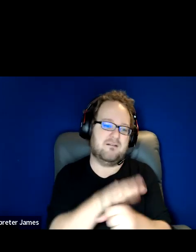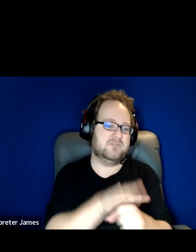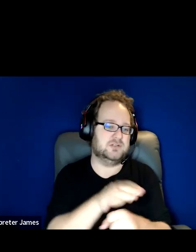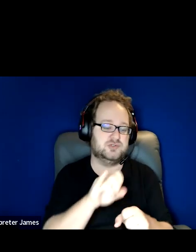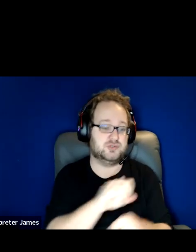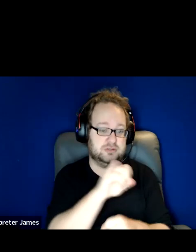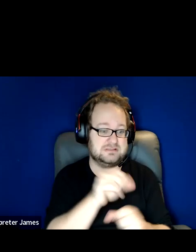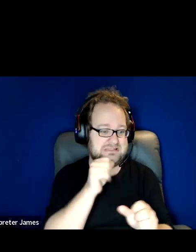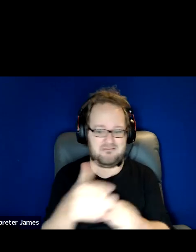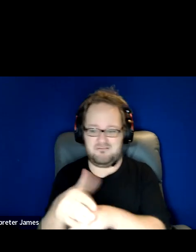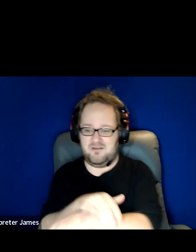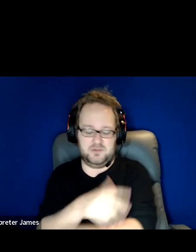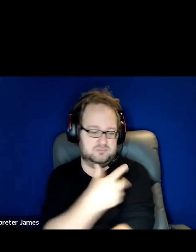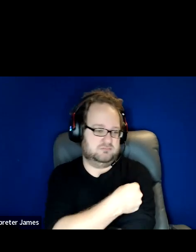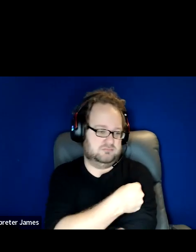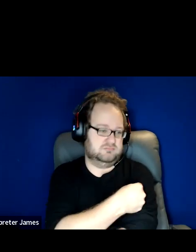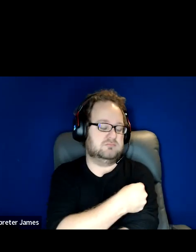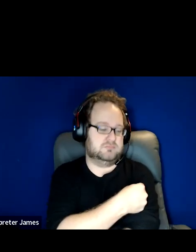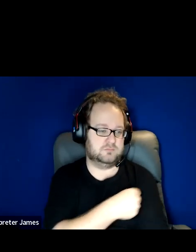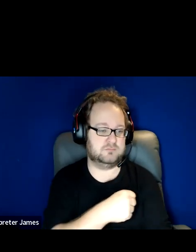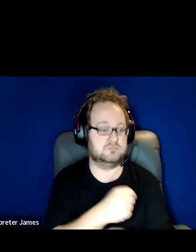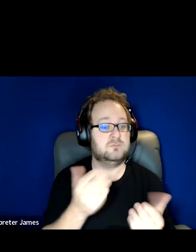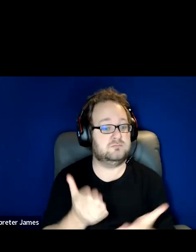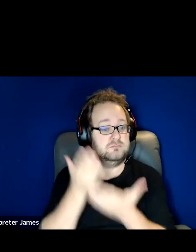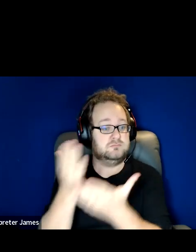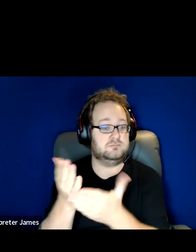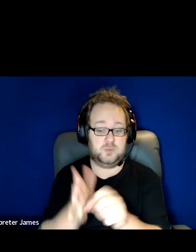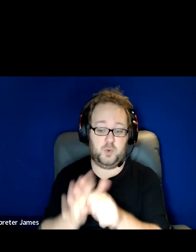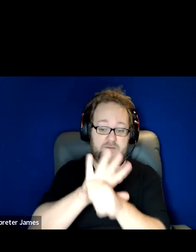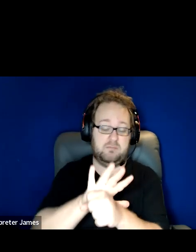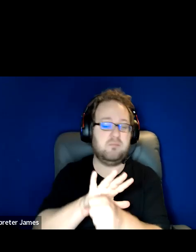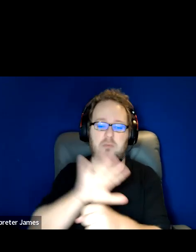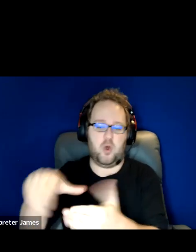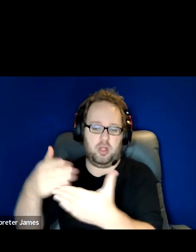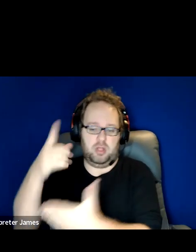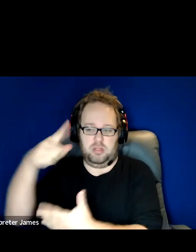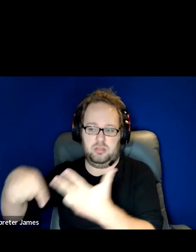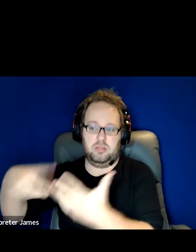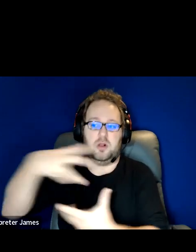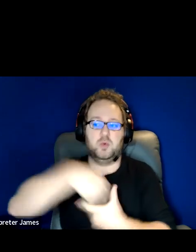All CDC recommendation COVID